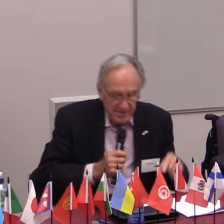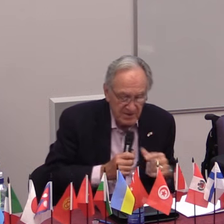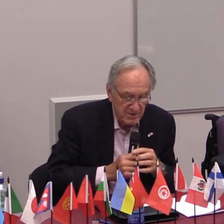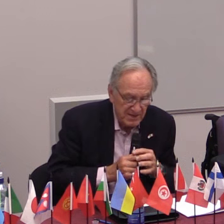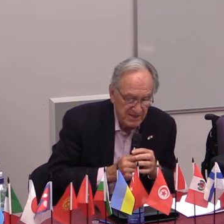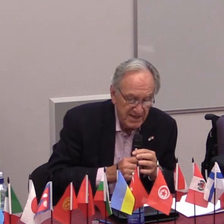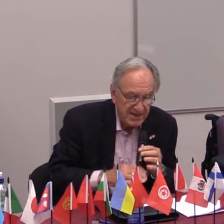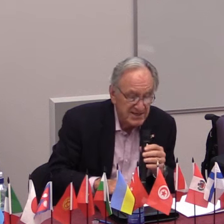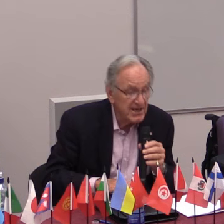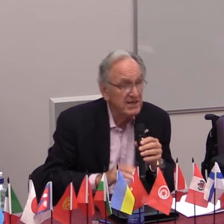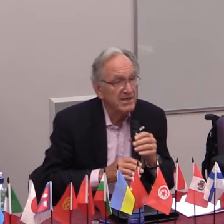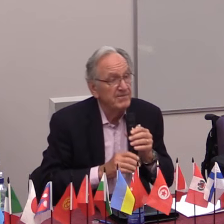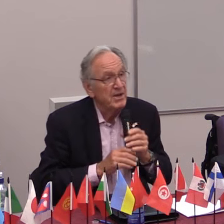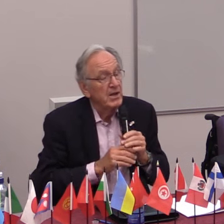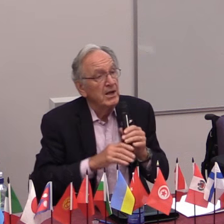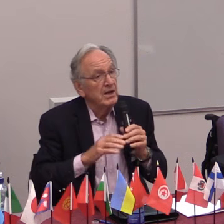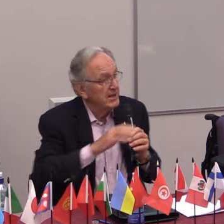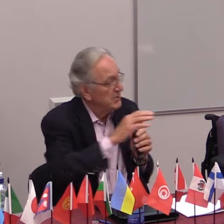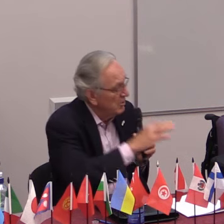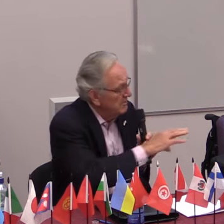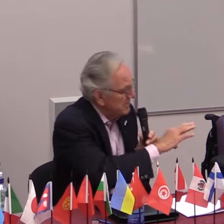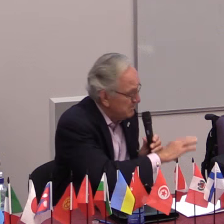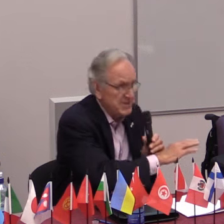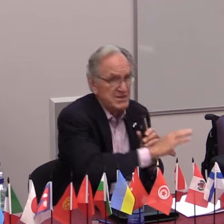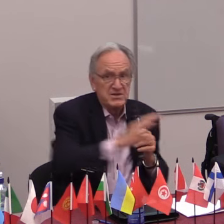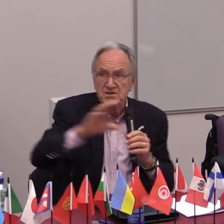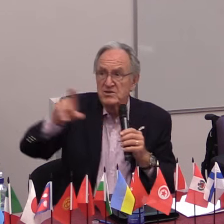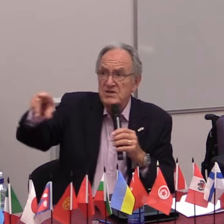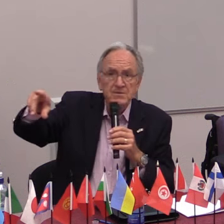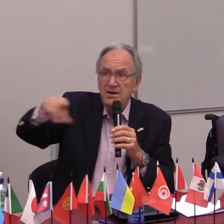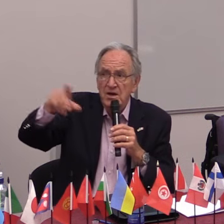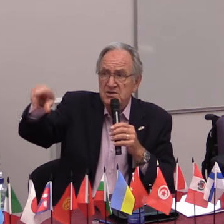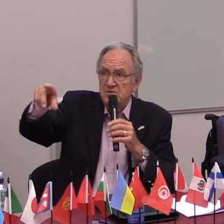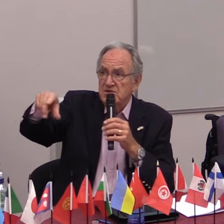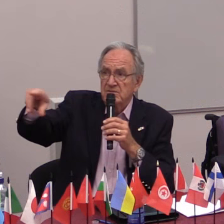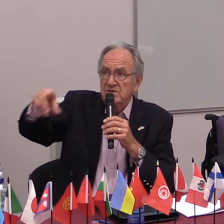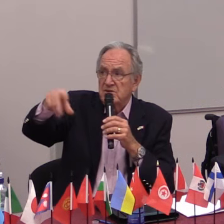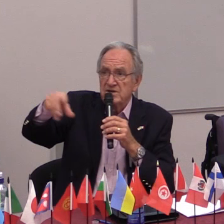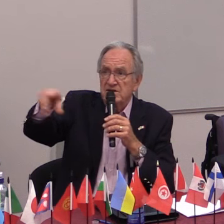Nothing about us without us. Secondly, in terms of businesses, and you said about lawsuits, someone was questioning